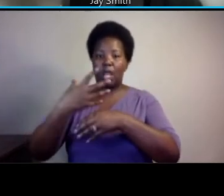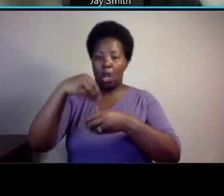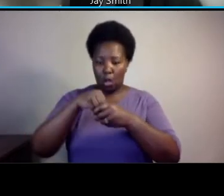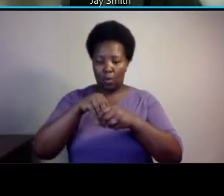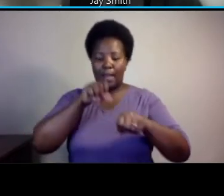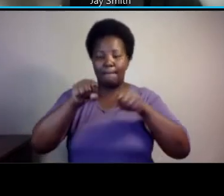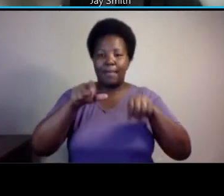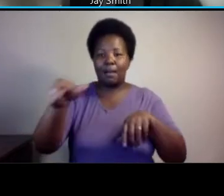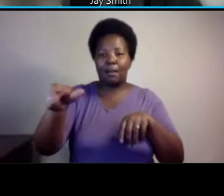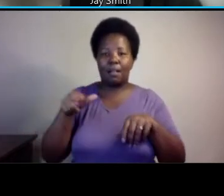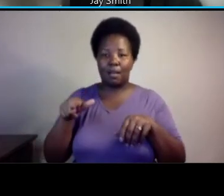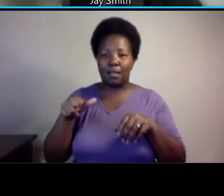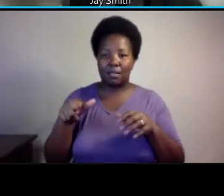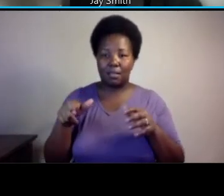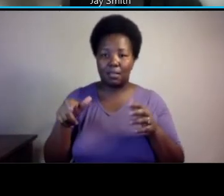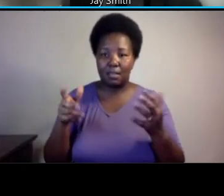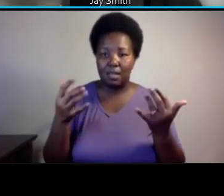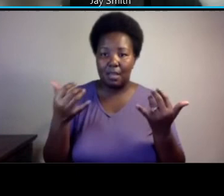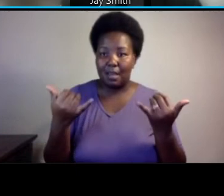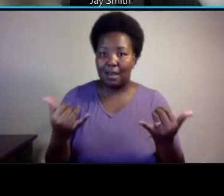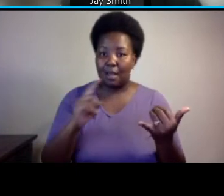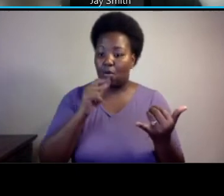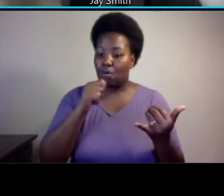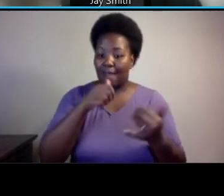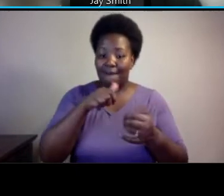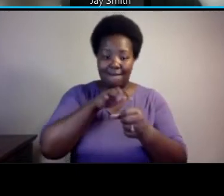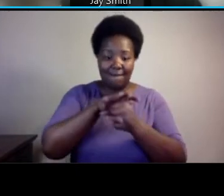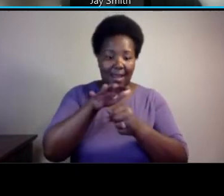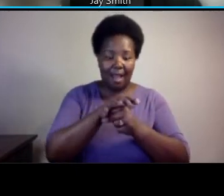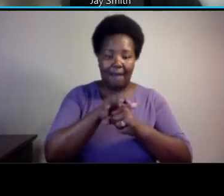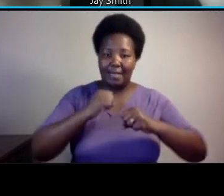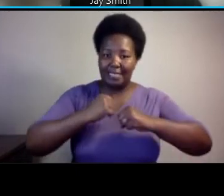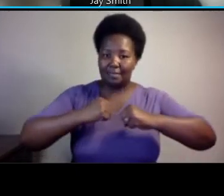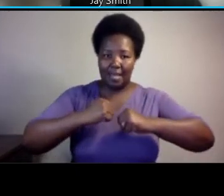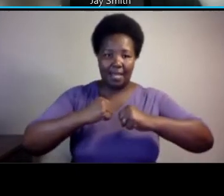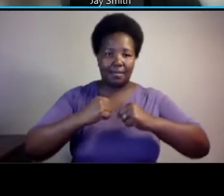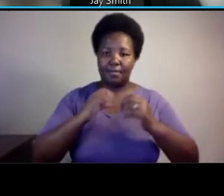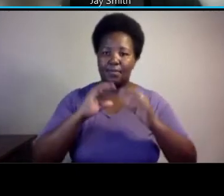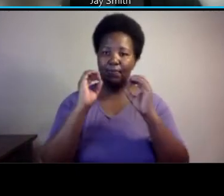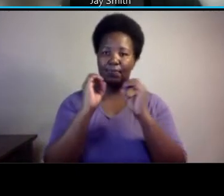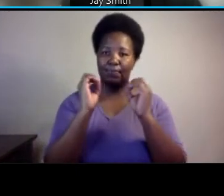unfortunately there just was not enough space to fit that in there and we need to maintain